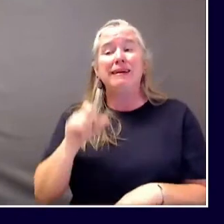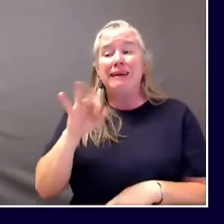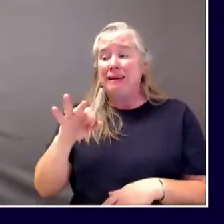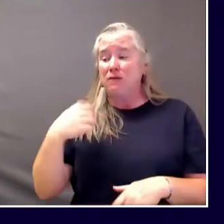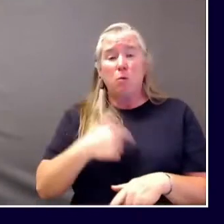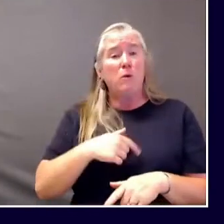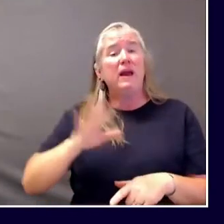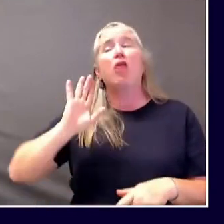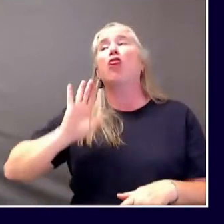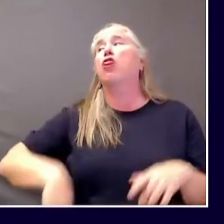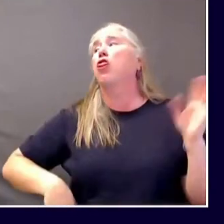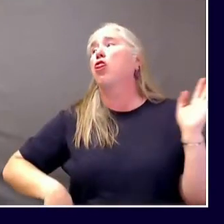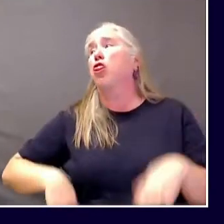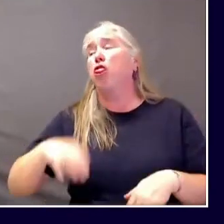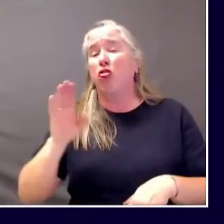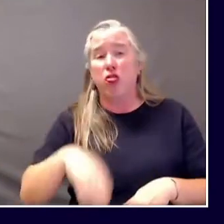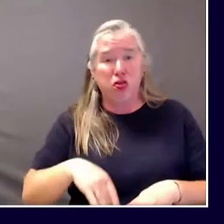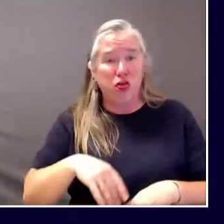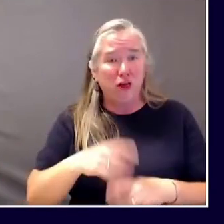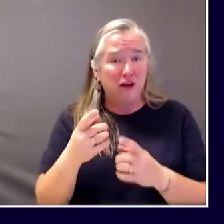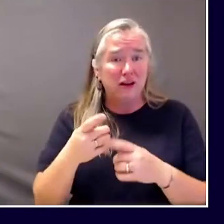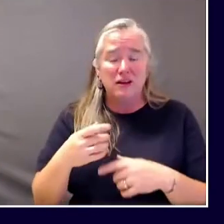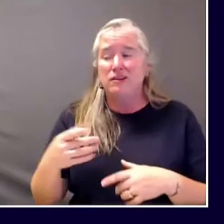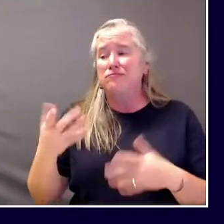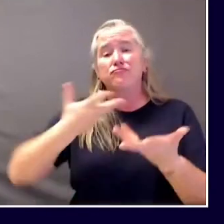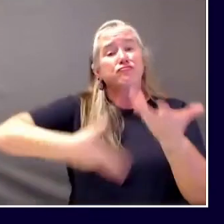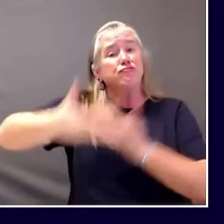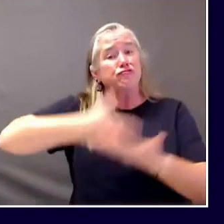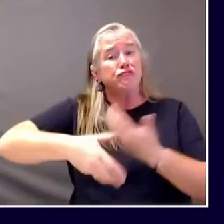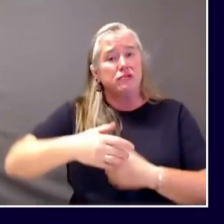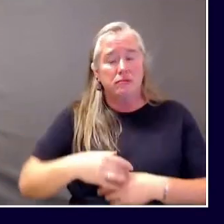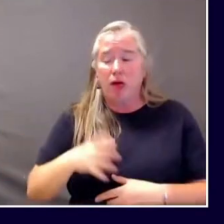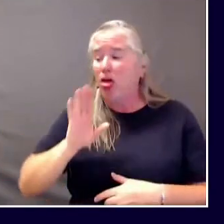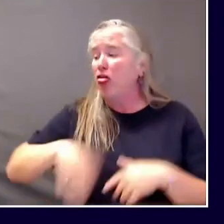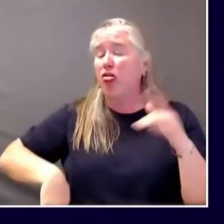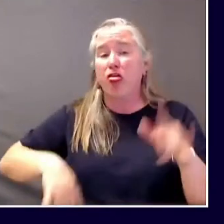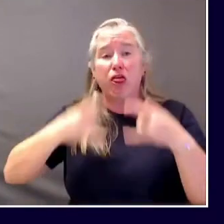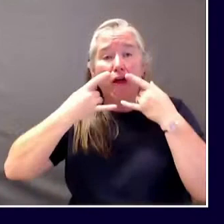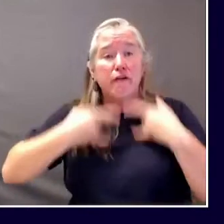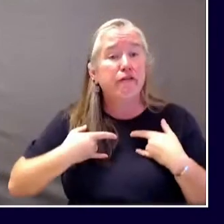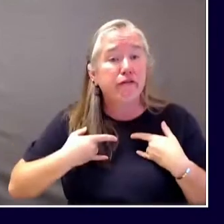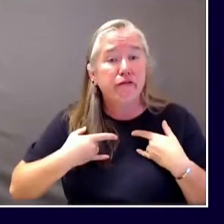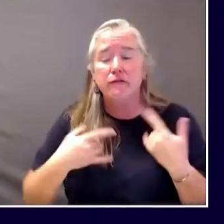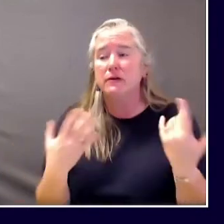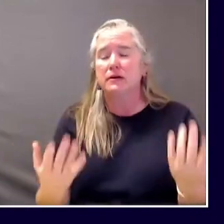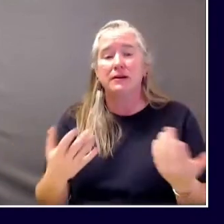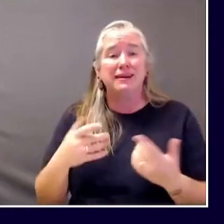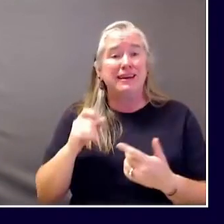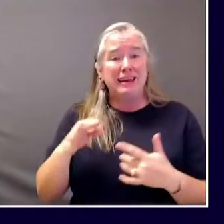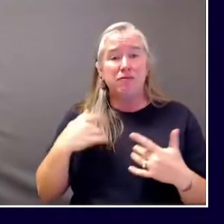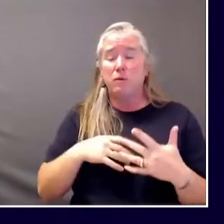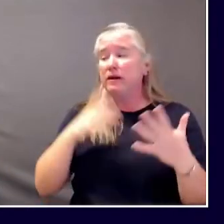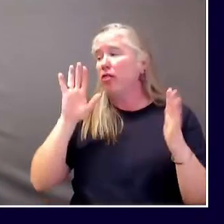wear face coverings both in private settings in public